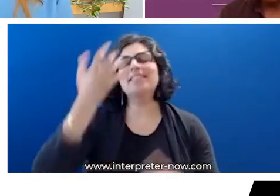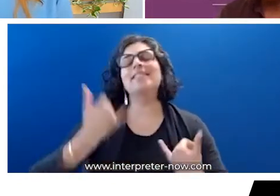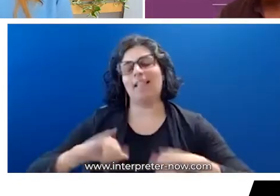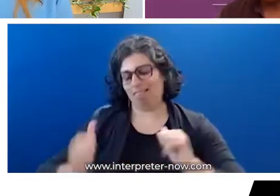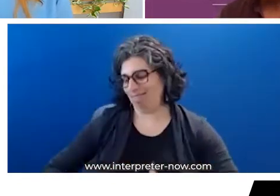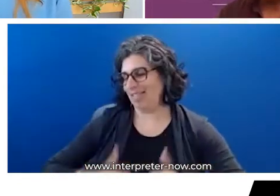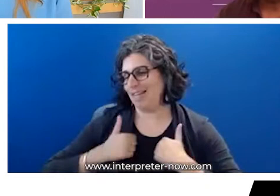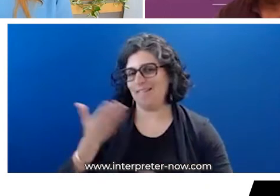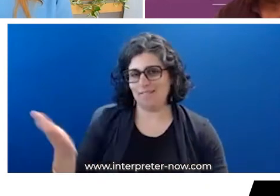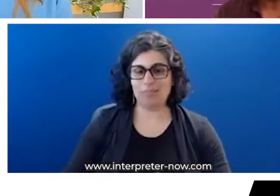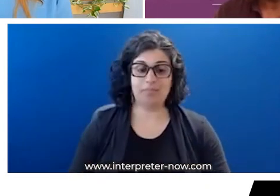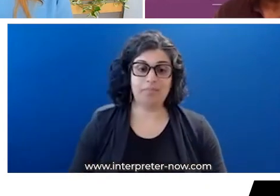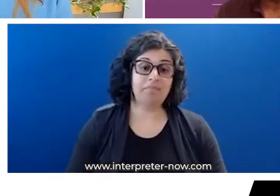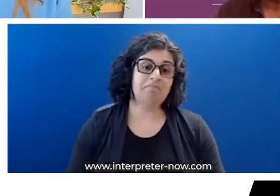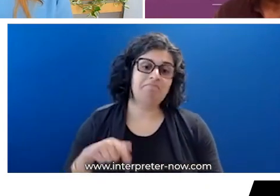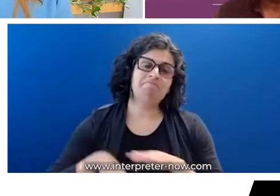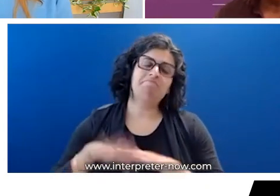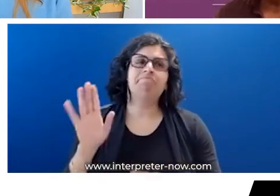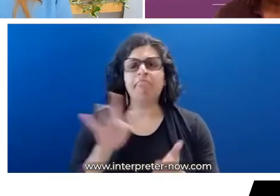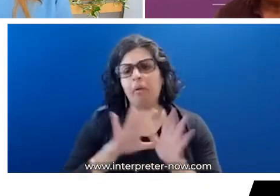I grew up in a middle-class family.